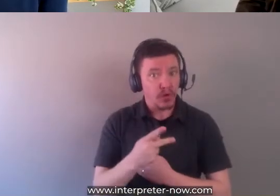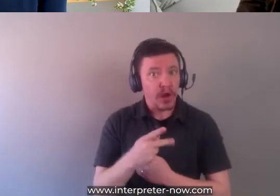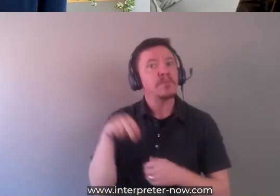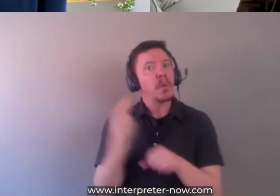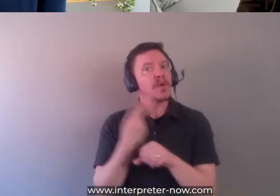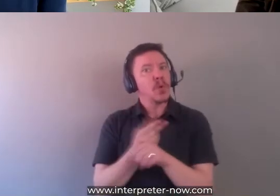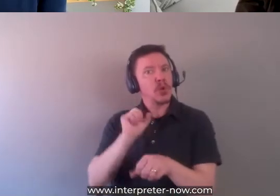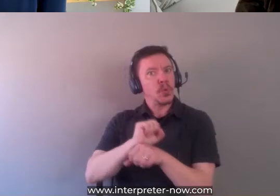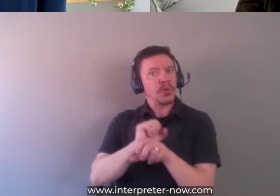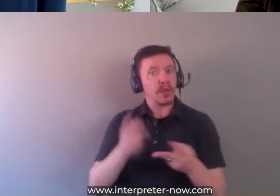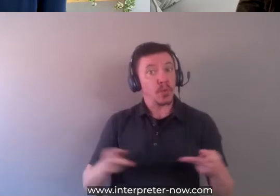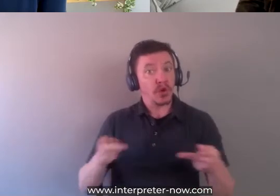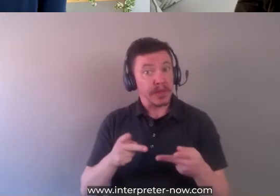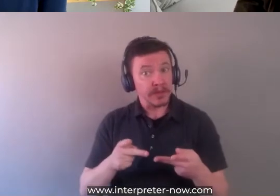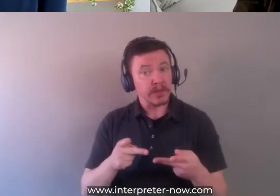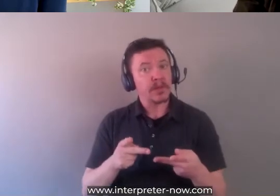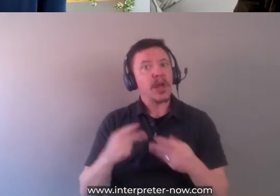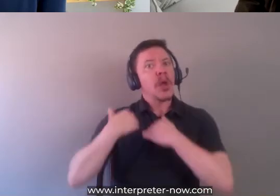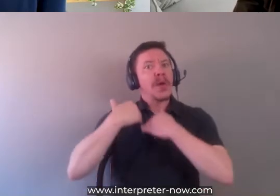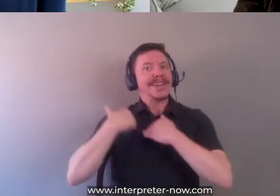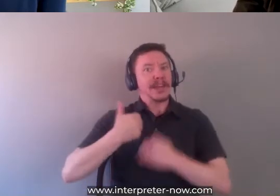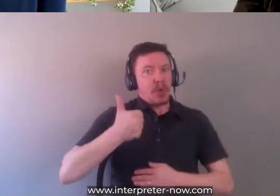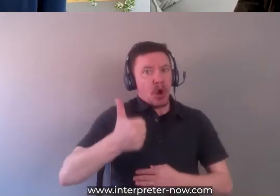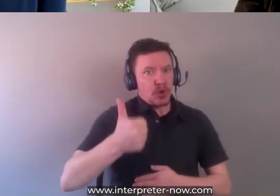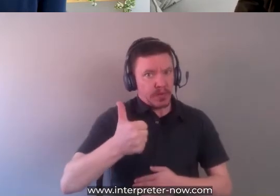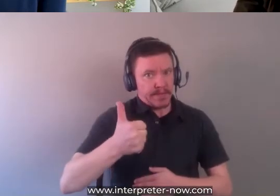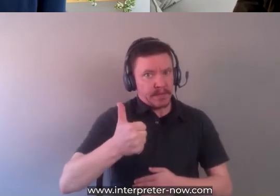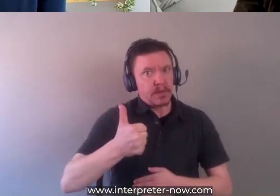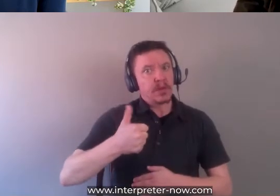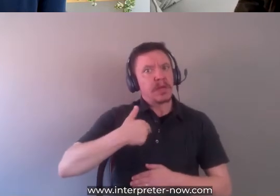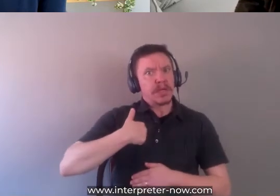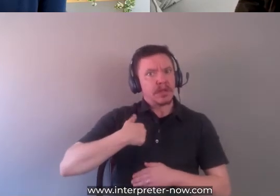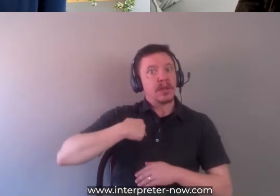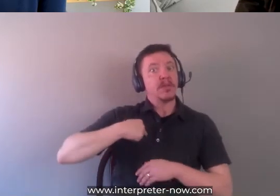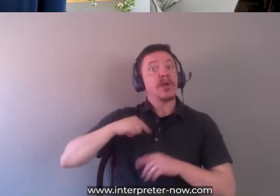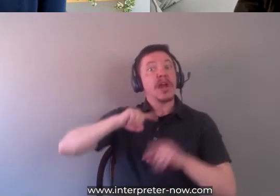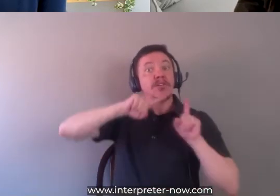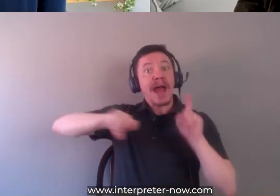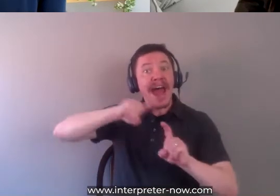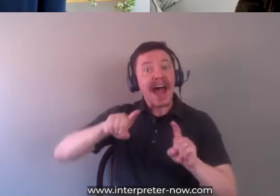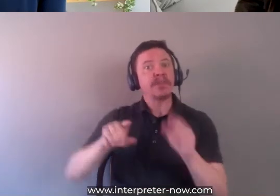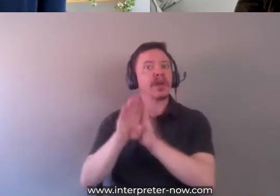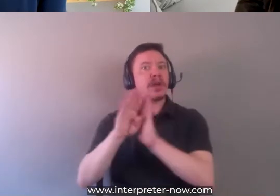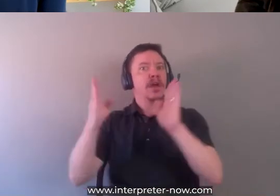the workplace, then it is incumbent on you to ask the developer and the distributor of